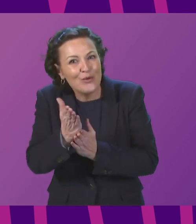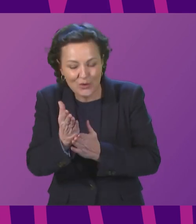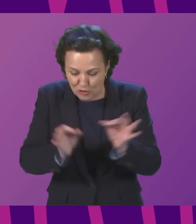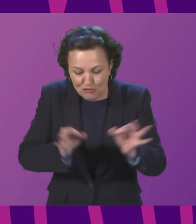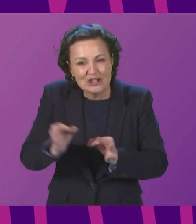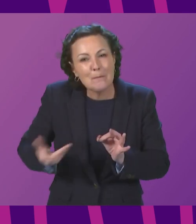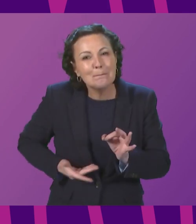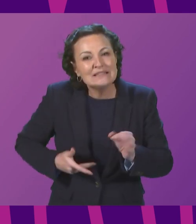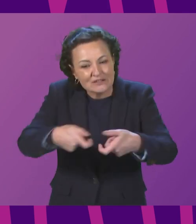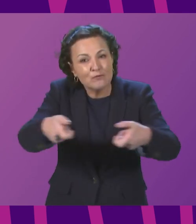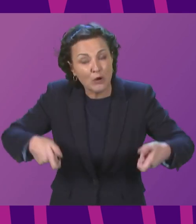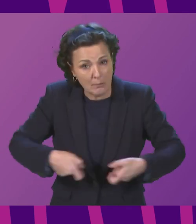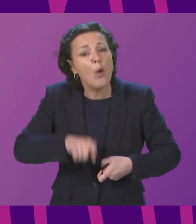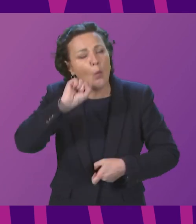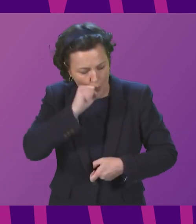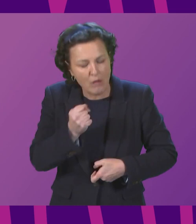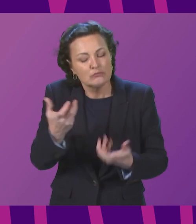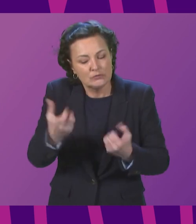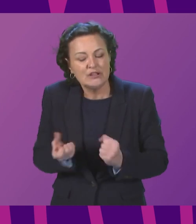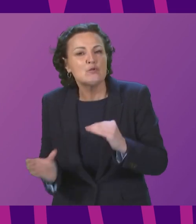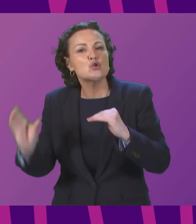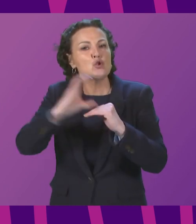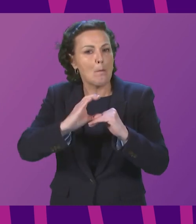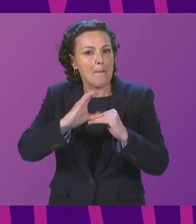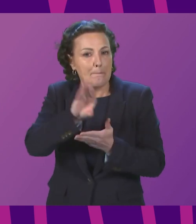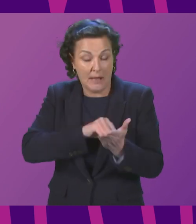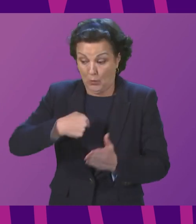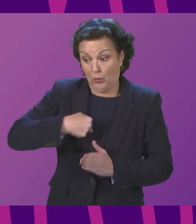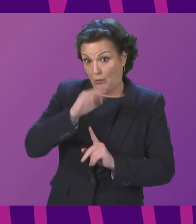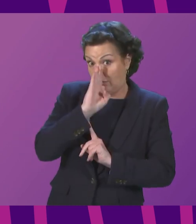business fund will receive a top-up payment and will be contacted directly by the local